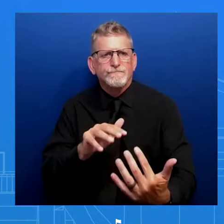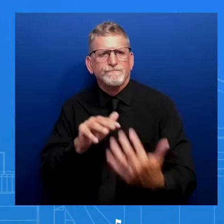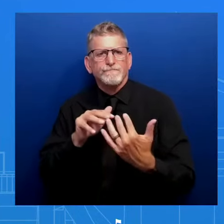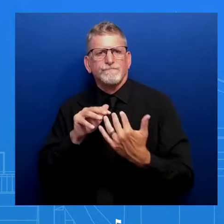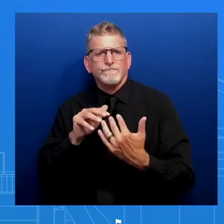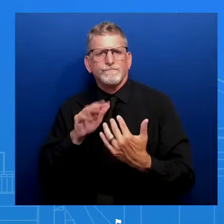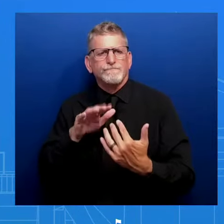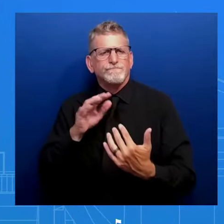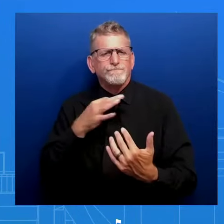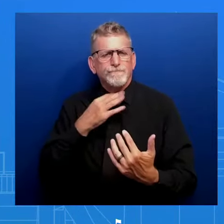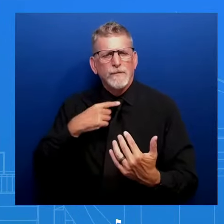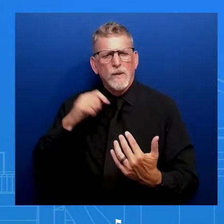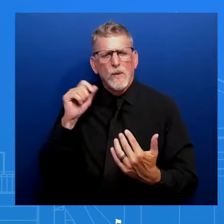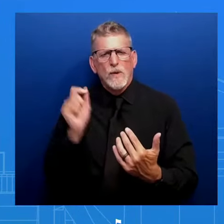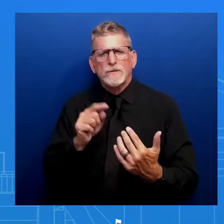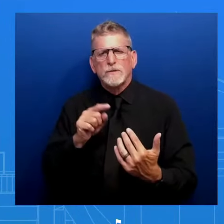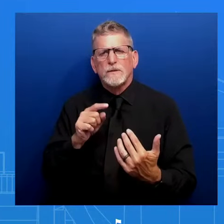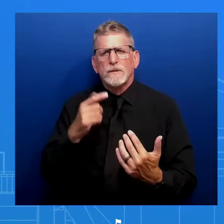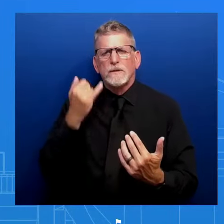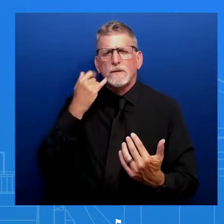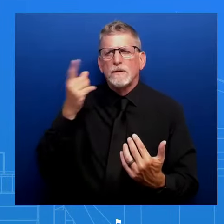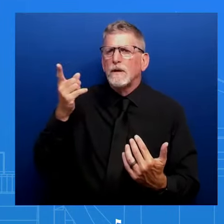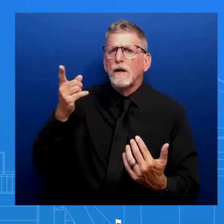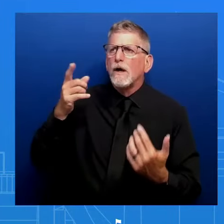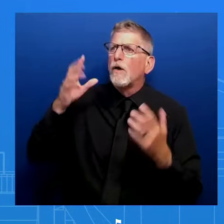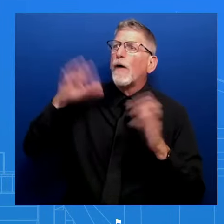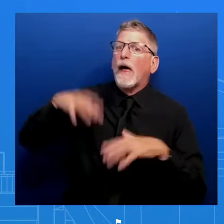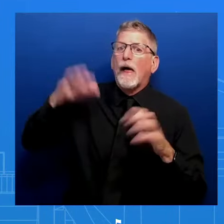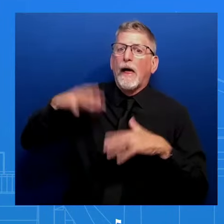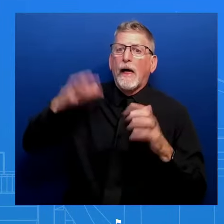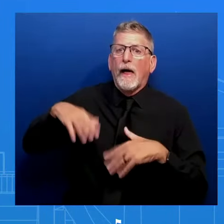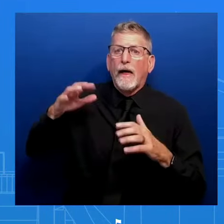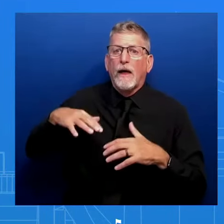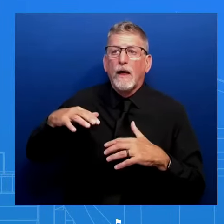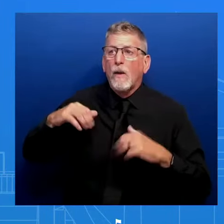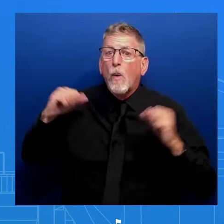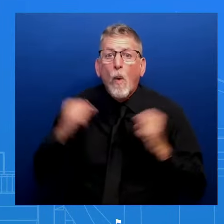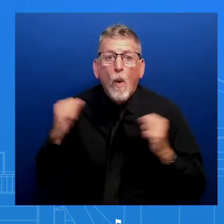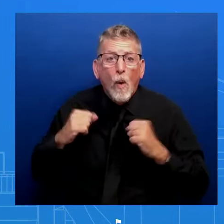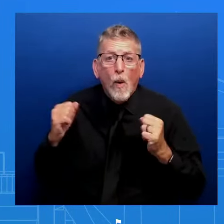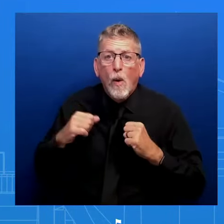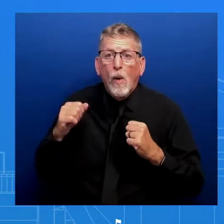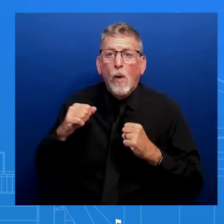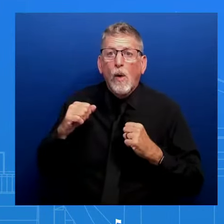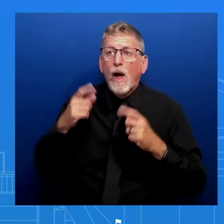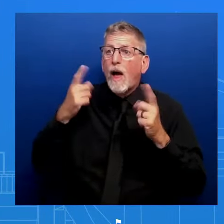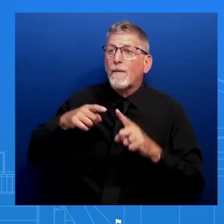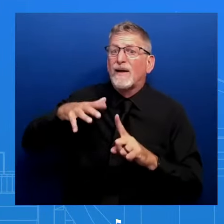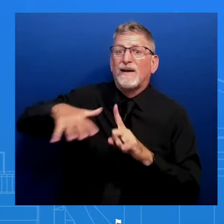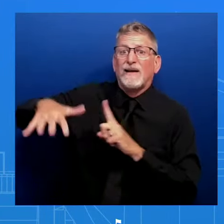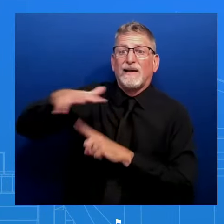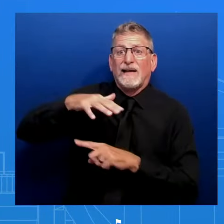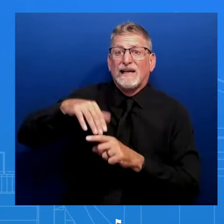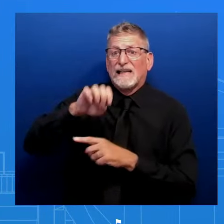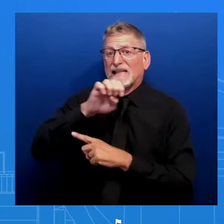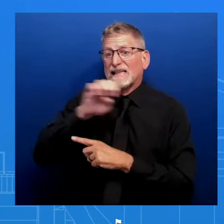comes pretty early in that part of Eastern Europe. I mean, is there a sense that they need to negotiate